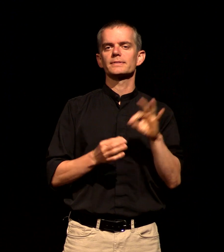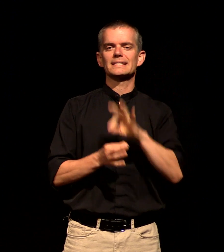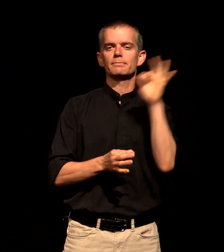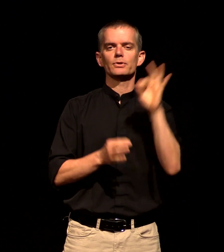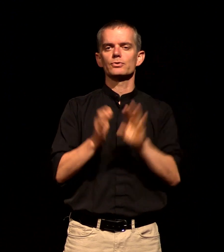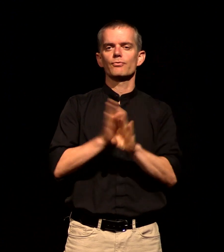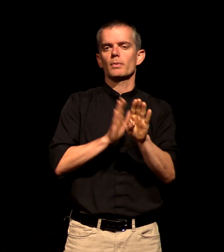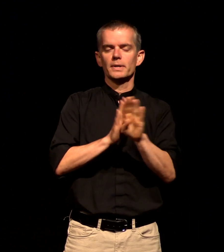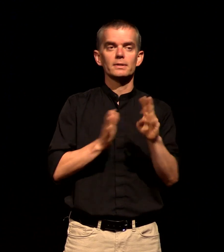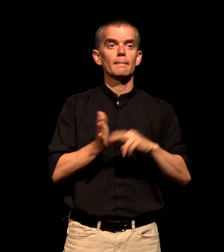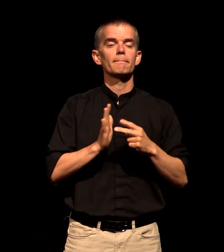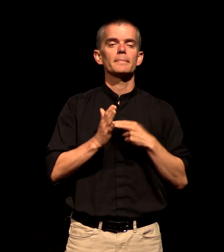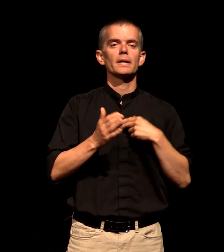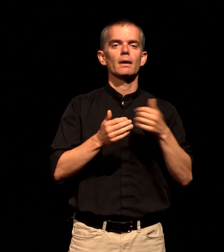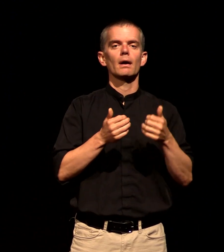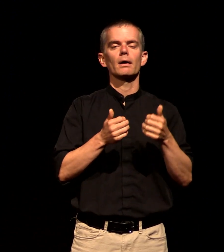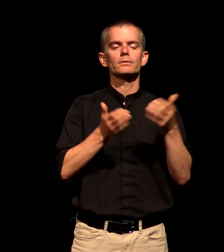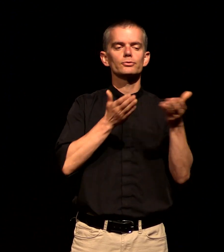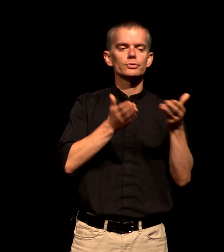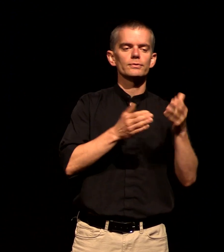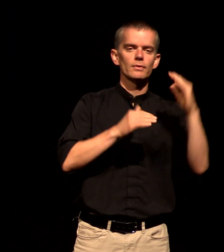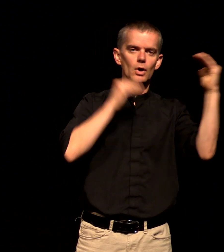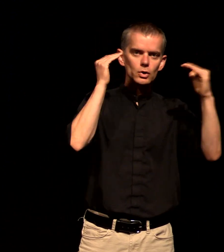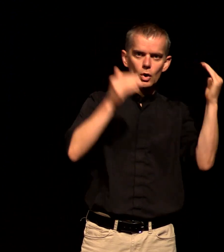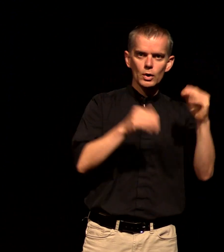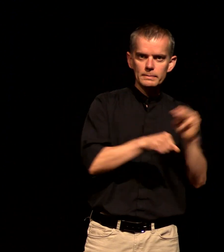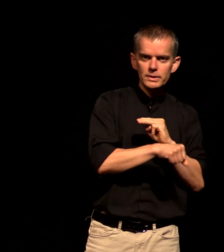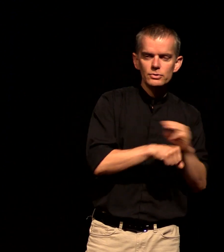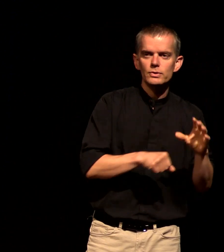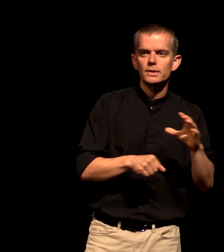serve with Adult Ministries, and in particular healing and prayer